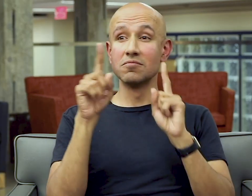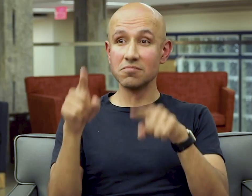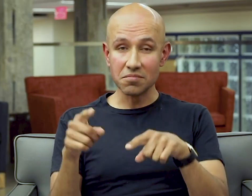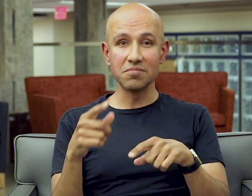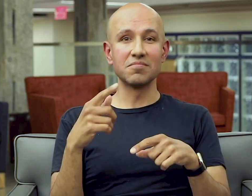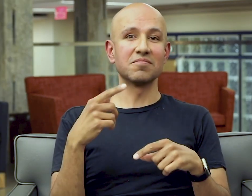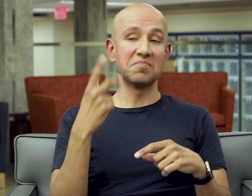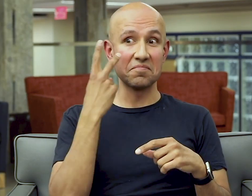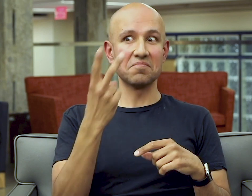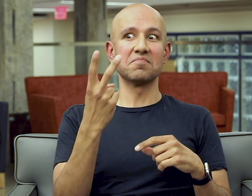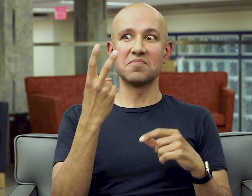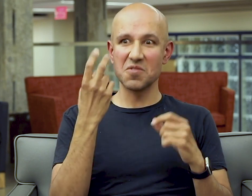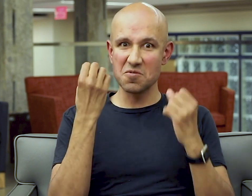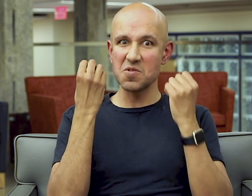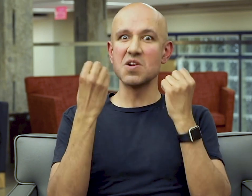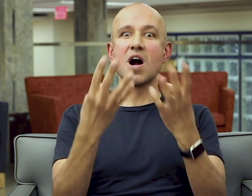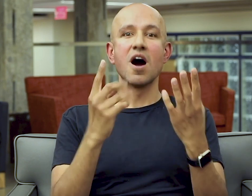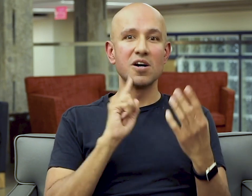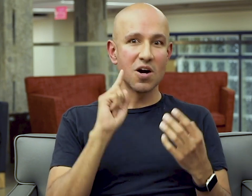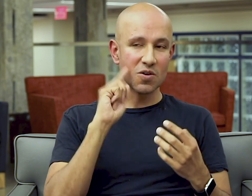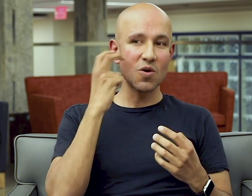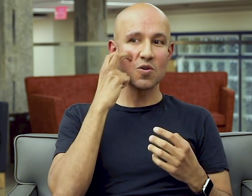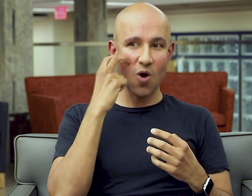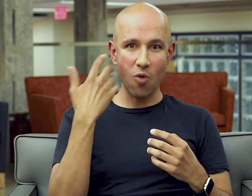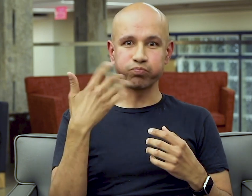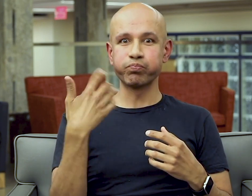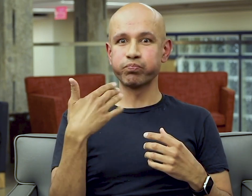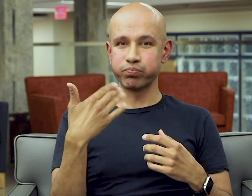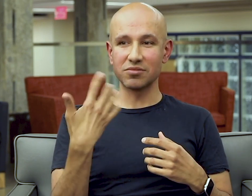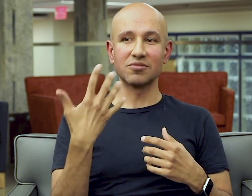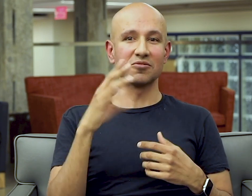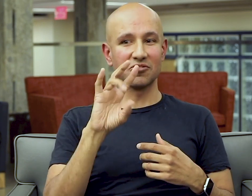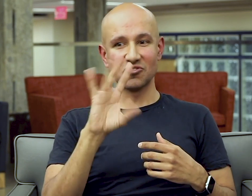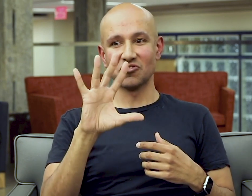Upon arriving at camp, I was shocked at the number of DeafBlind people there!